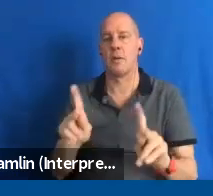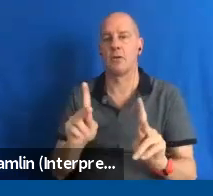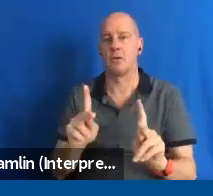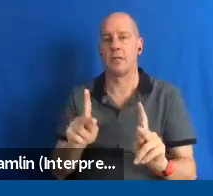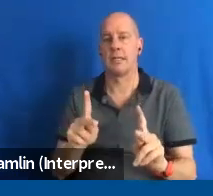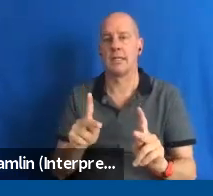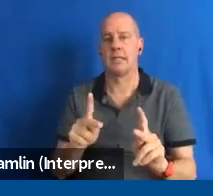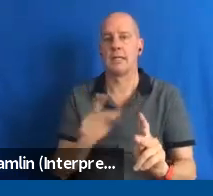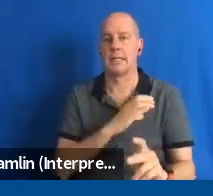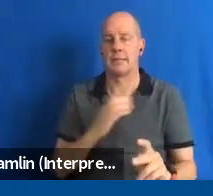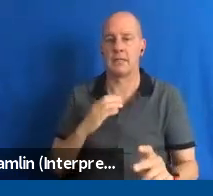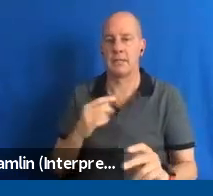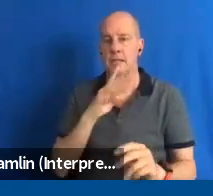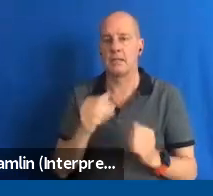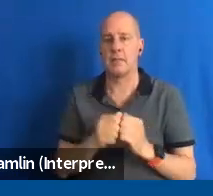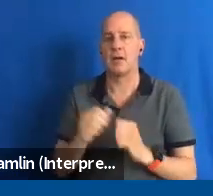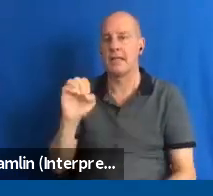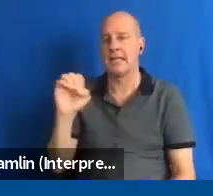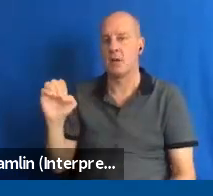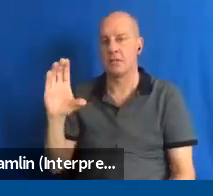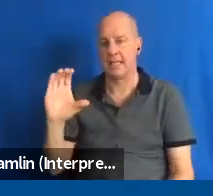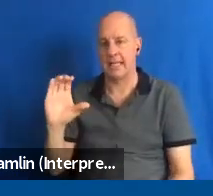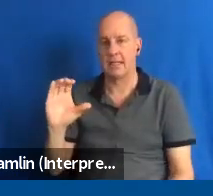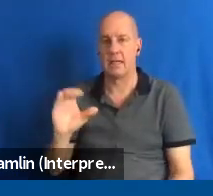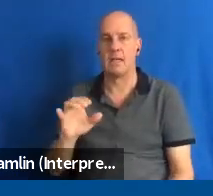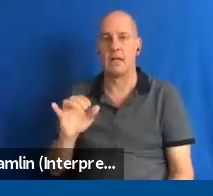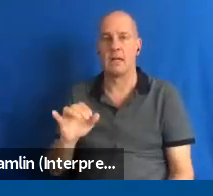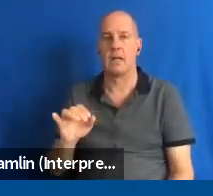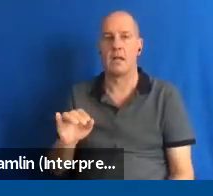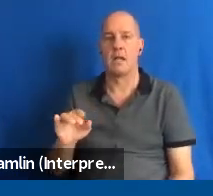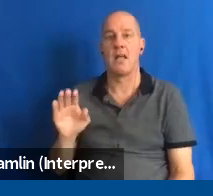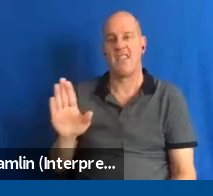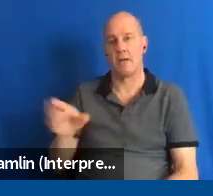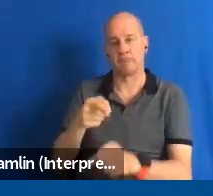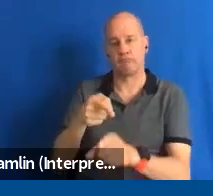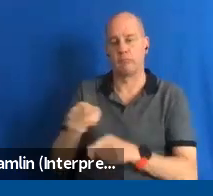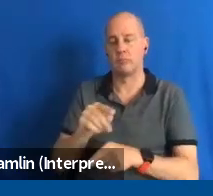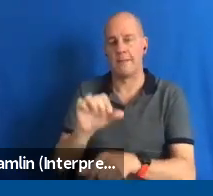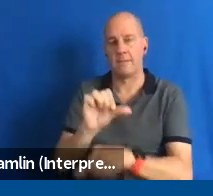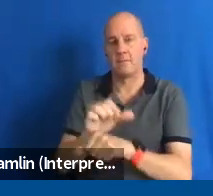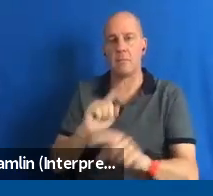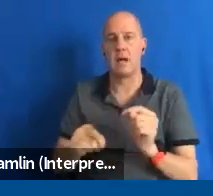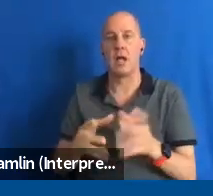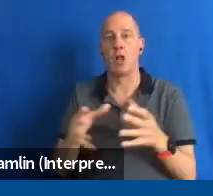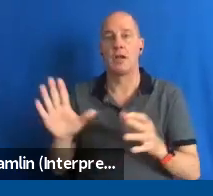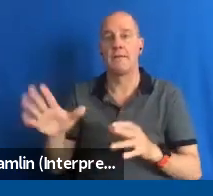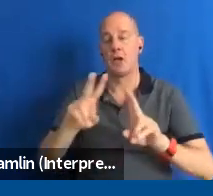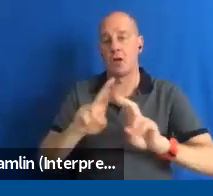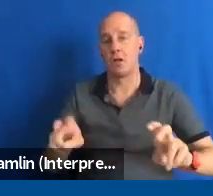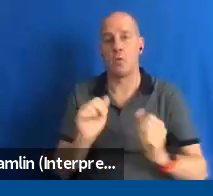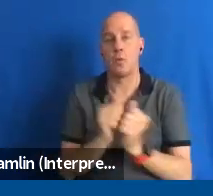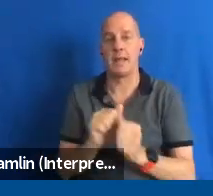the jurisdiction of the EEOC is employment but a lot of the analysis that is done in the employment